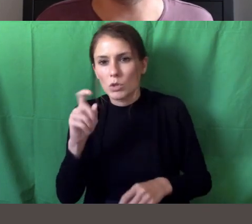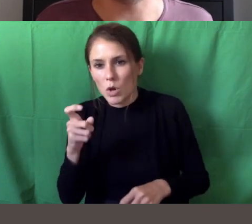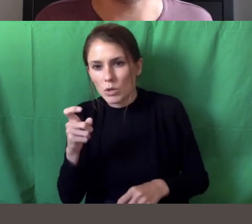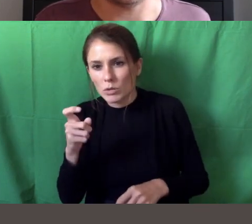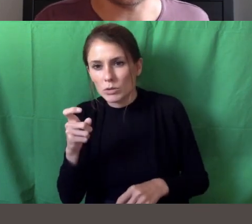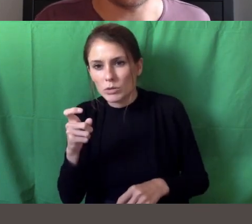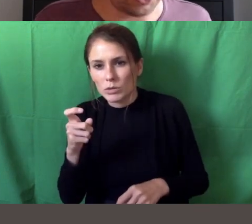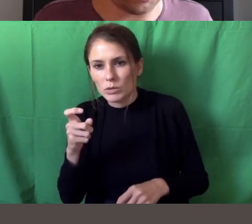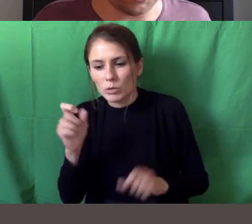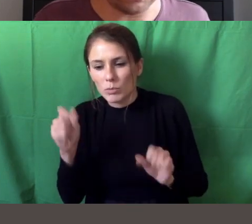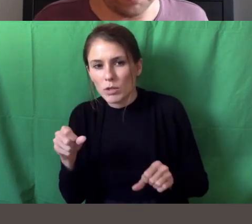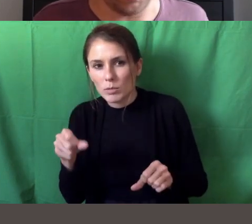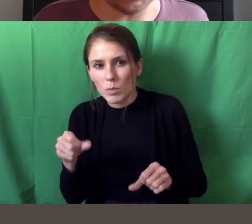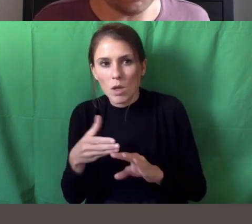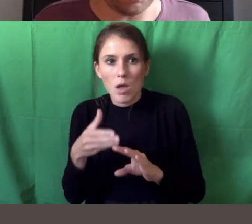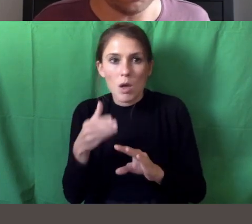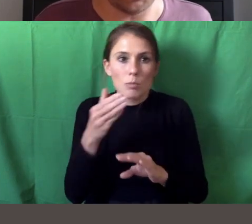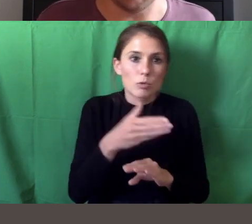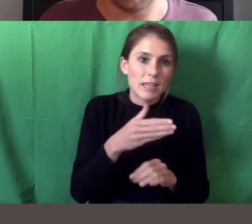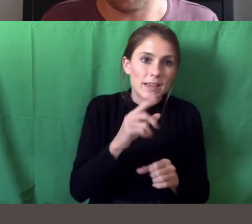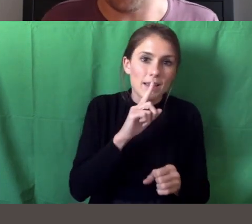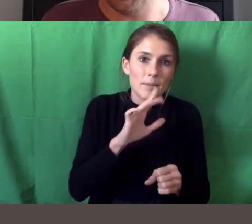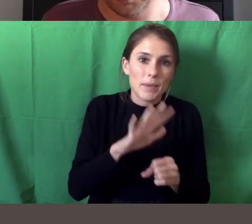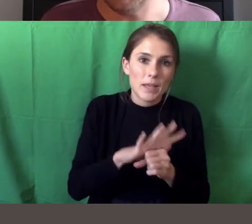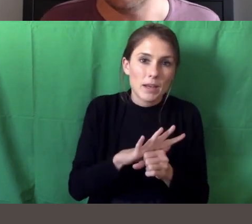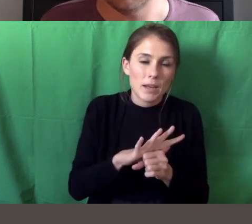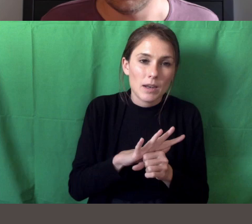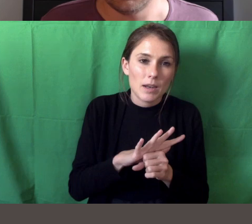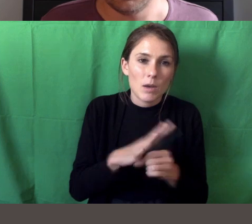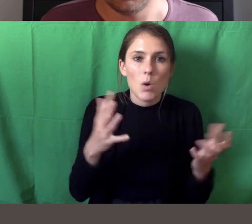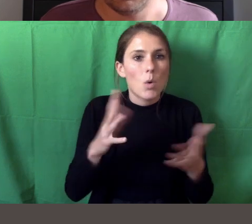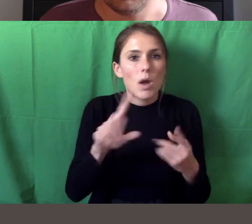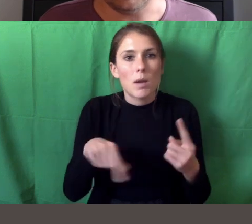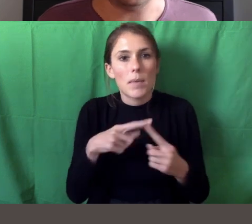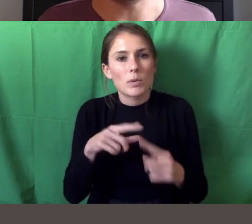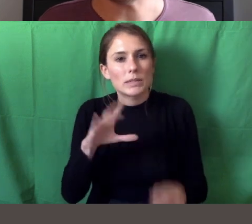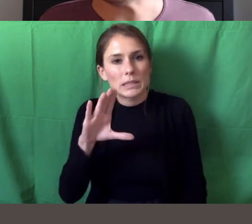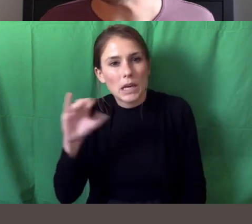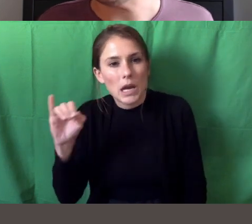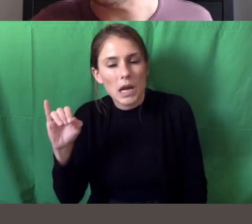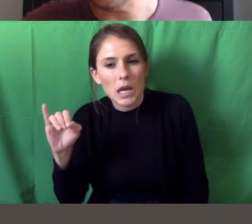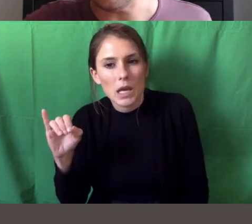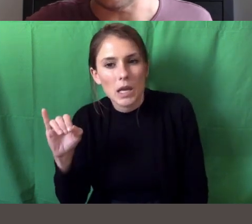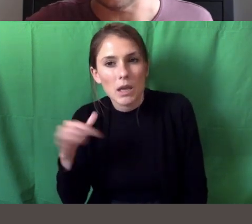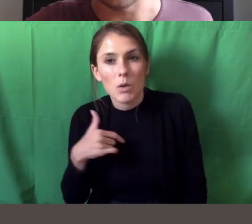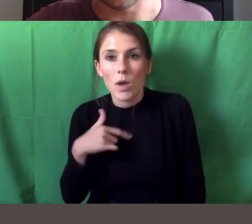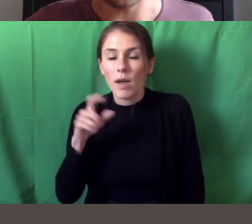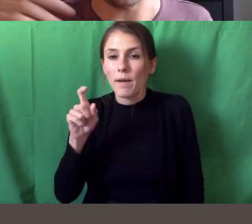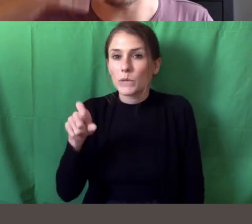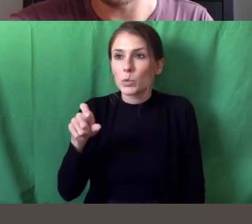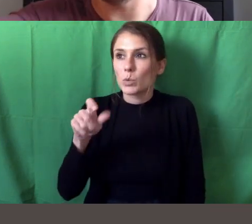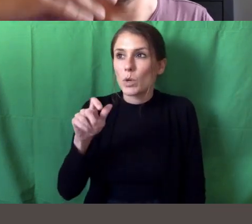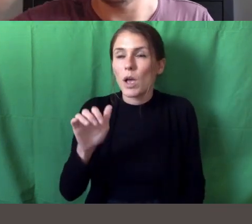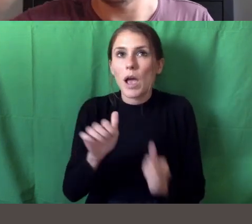of VSCode? Do you use tox, which is certainly possible? Do I use pre-commit? And what about